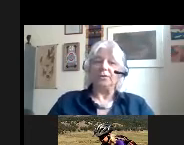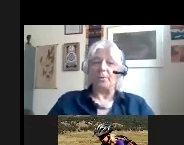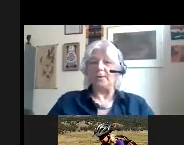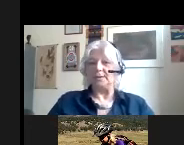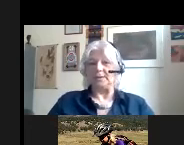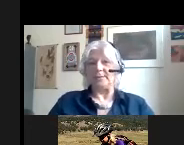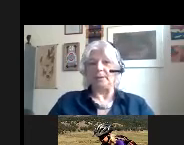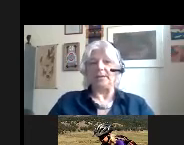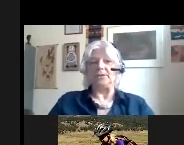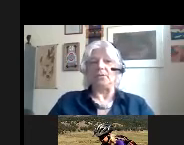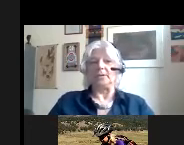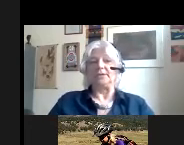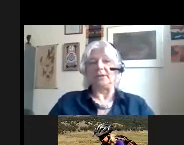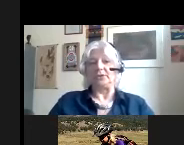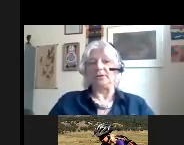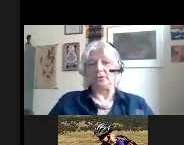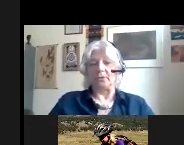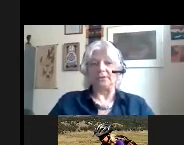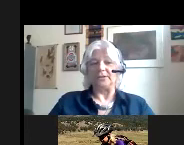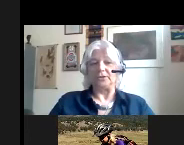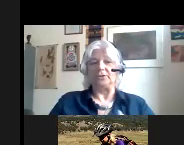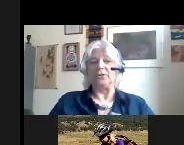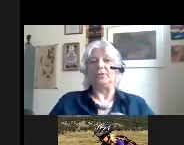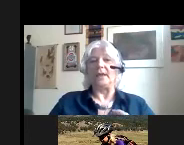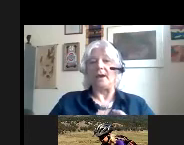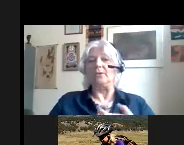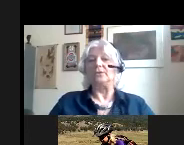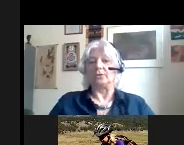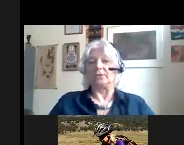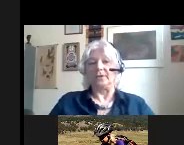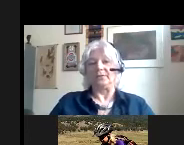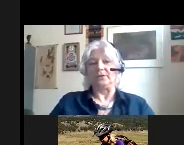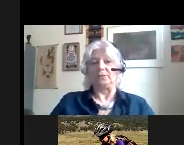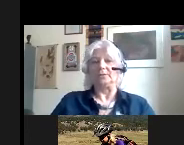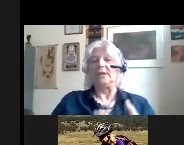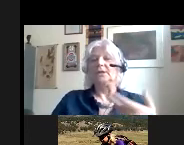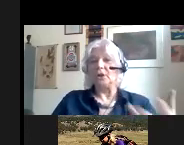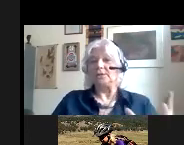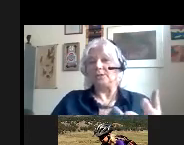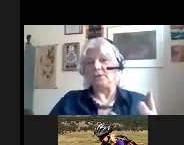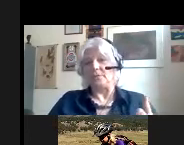respond systemically, in your organization, to how you serve the individuals, just so that you make sure